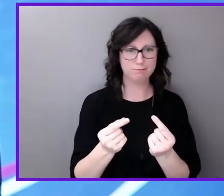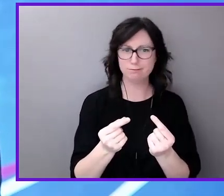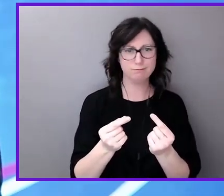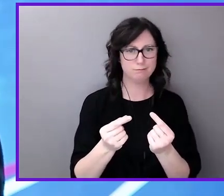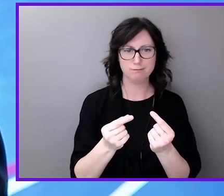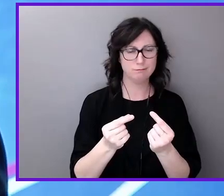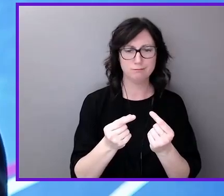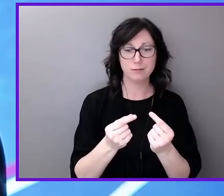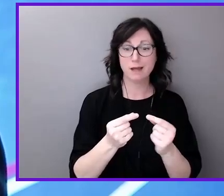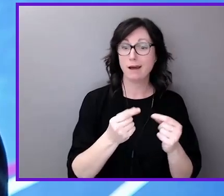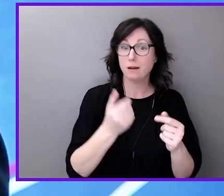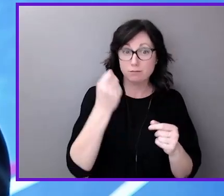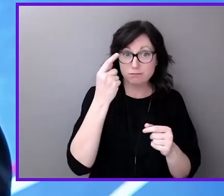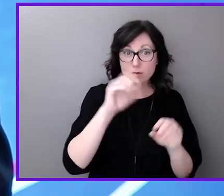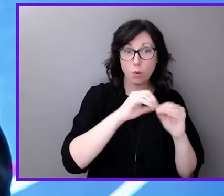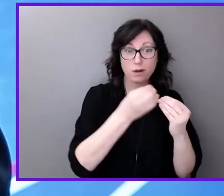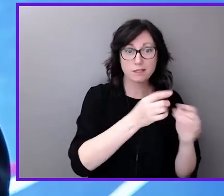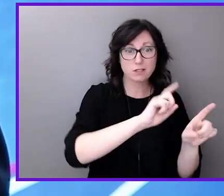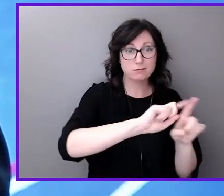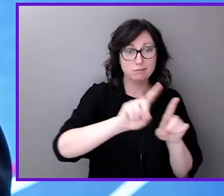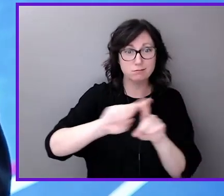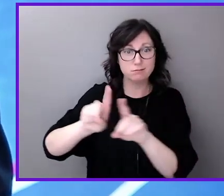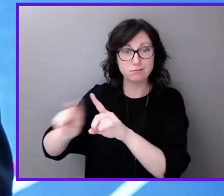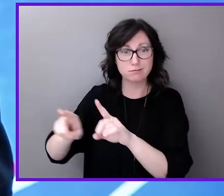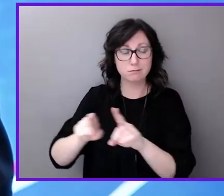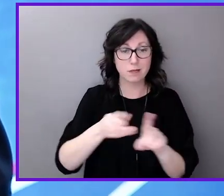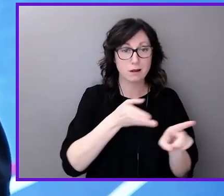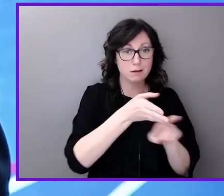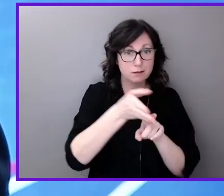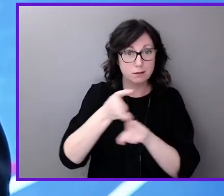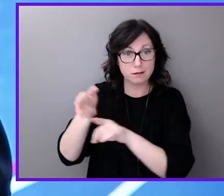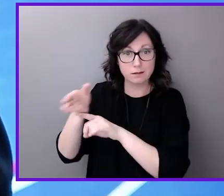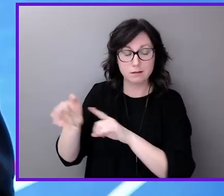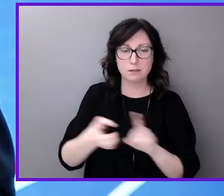for different organizations and sectors in our society.